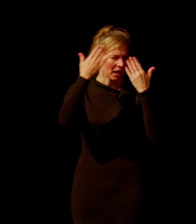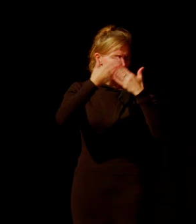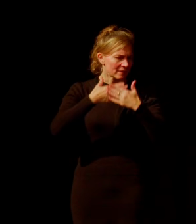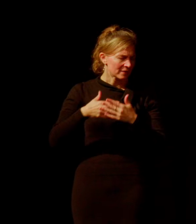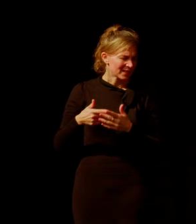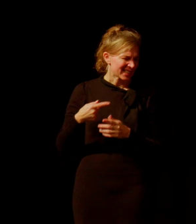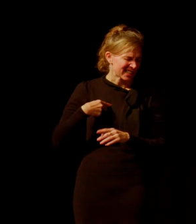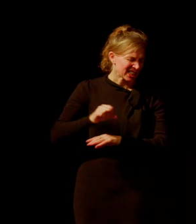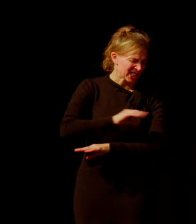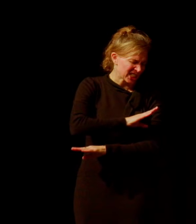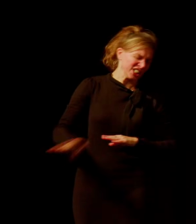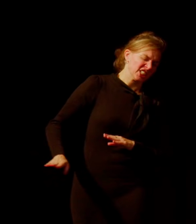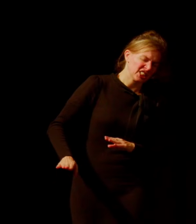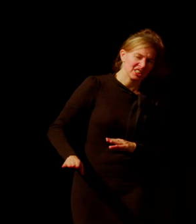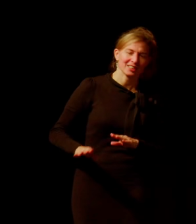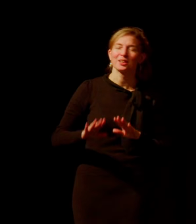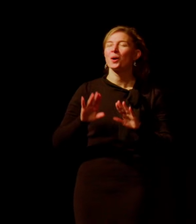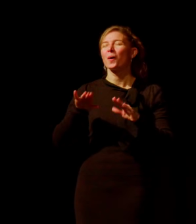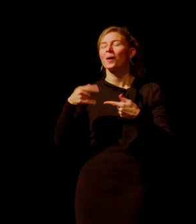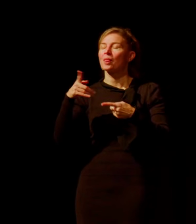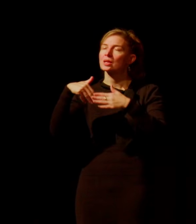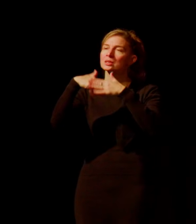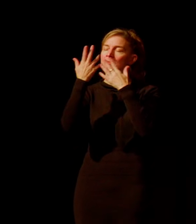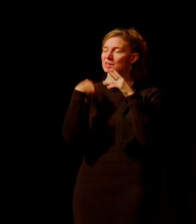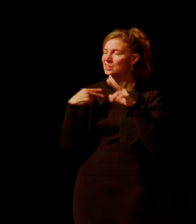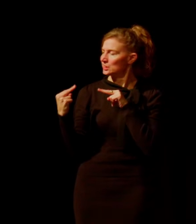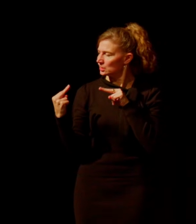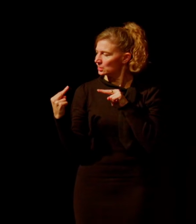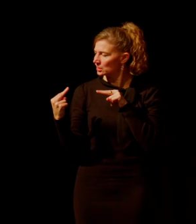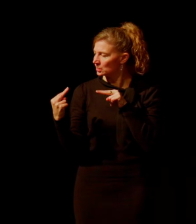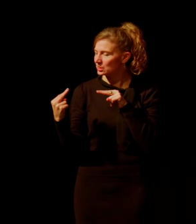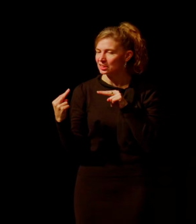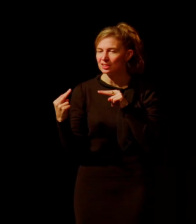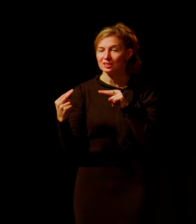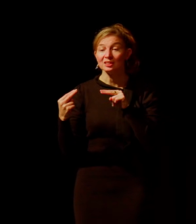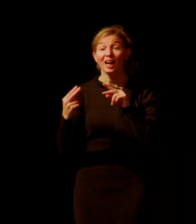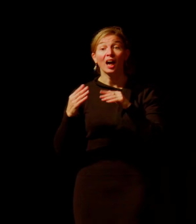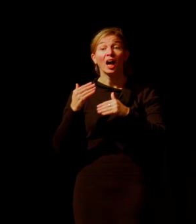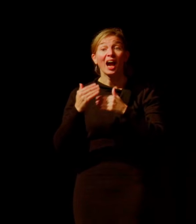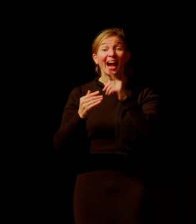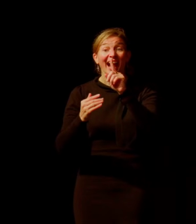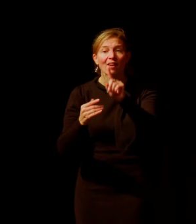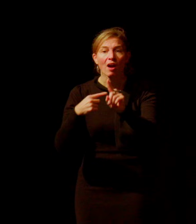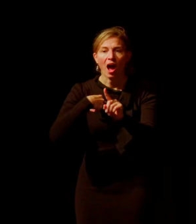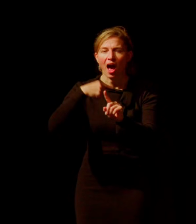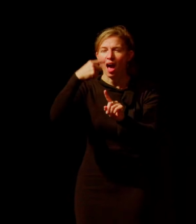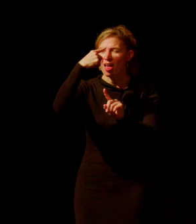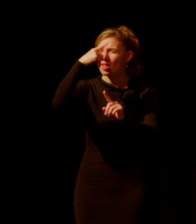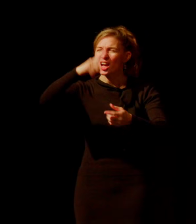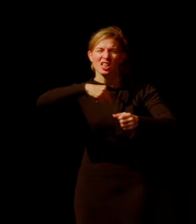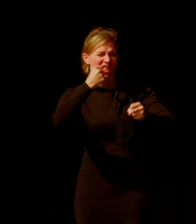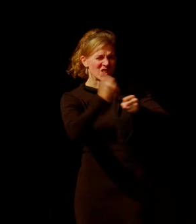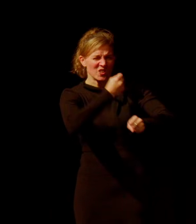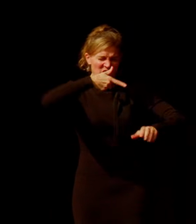and giving him the killer gaze in the next morning. I even considered to buy industrial-strength earplugs.